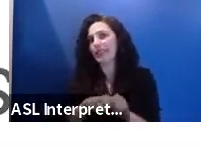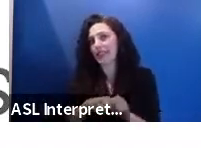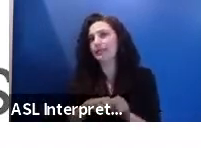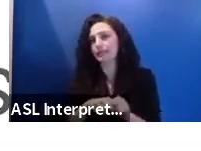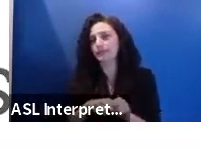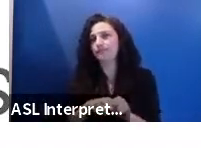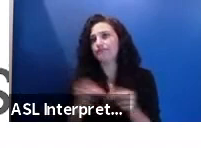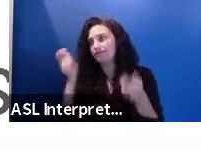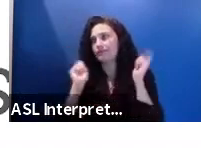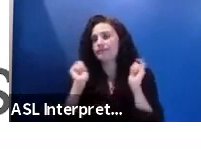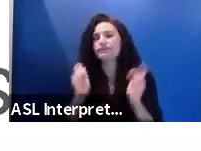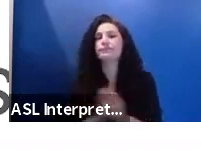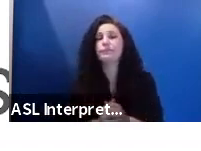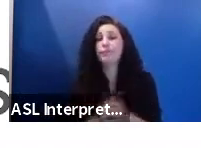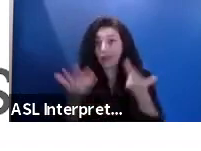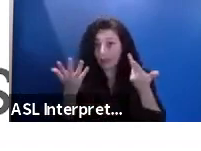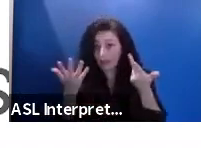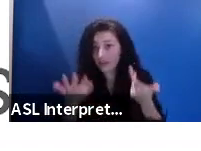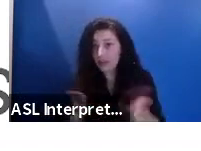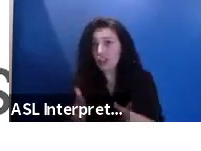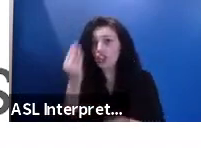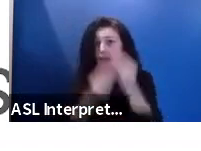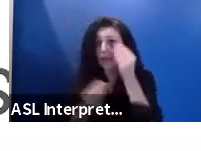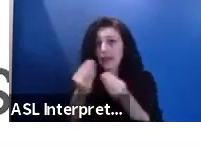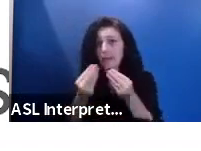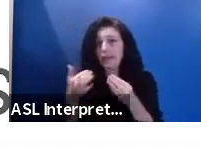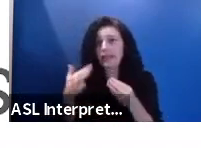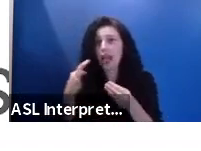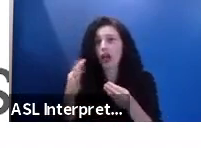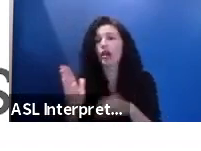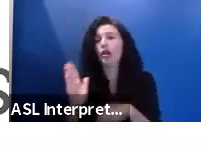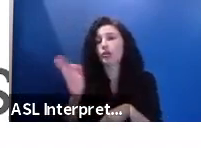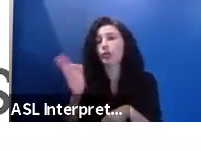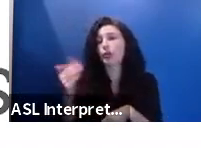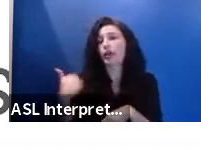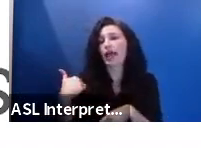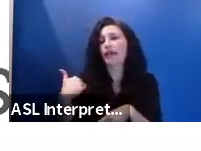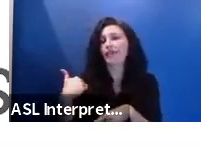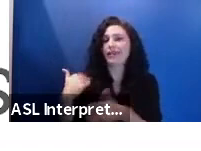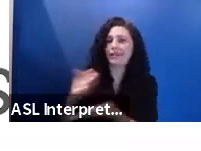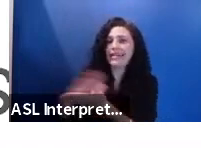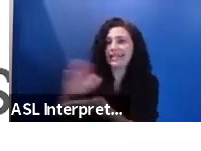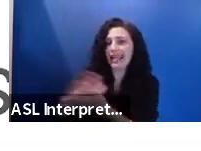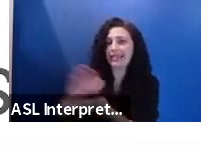finished their makeup and hair, there will be a sanitization, between each person, of the makeup or hair station.